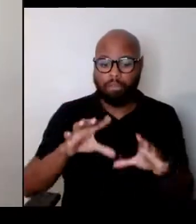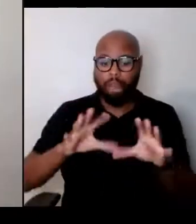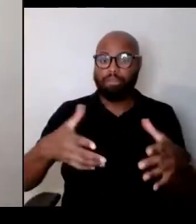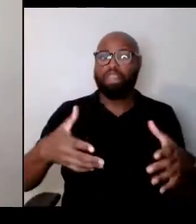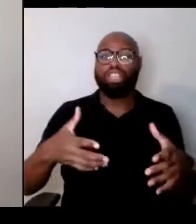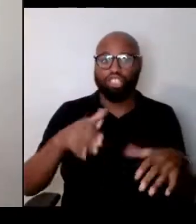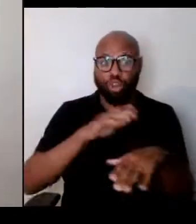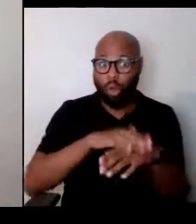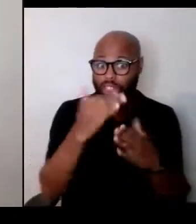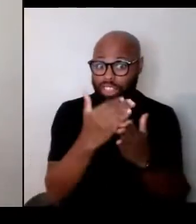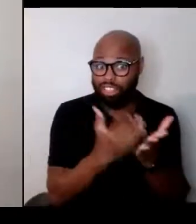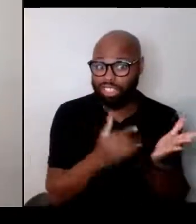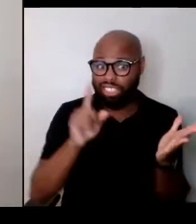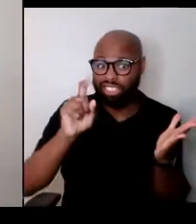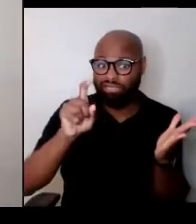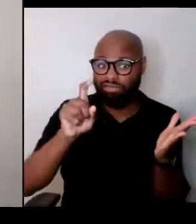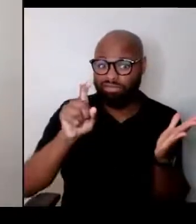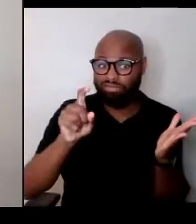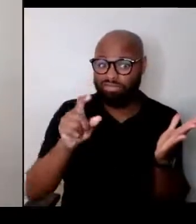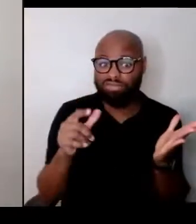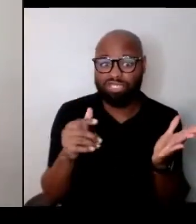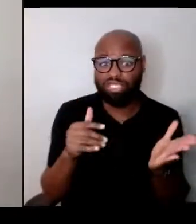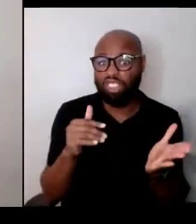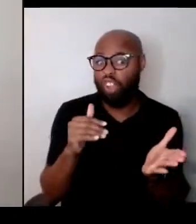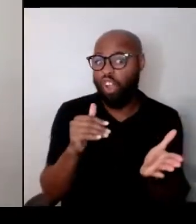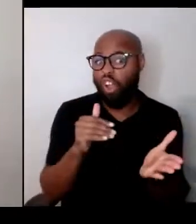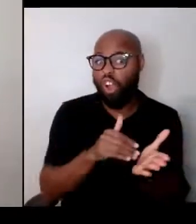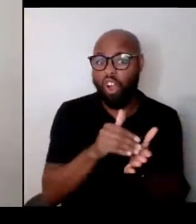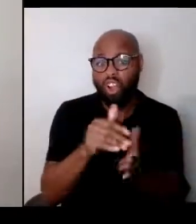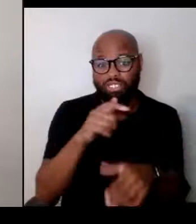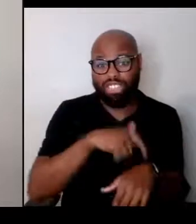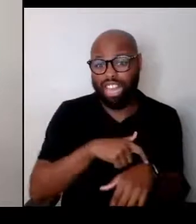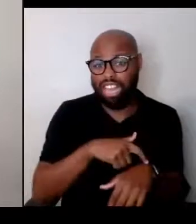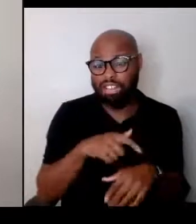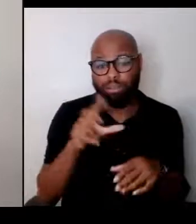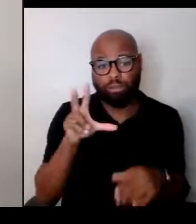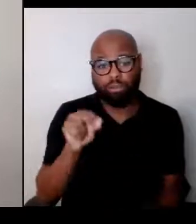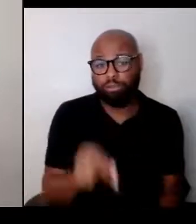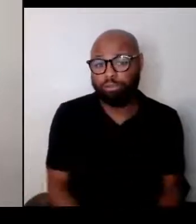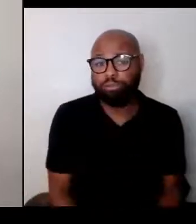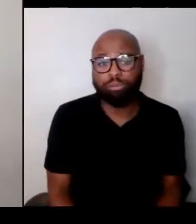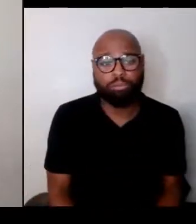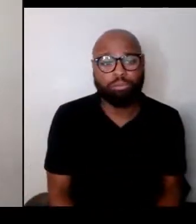I mean, oftentimes no. And you know, when you're thinking about the way